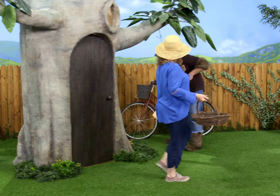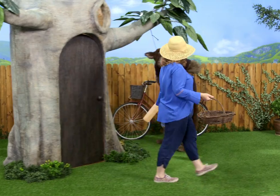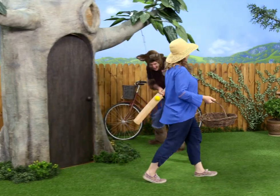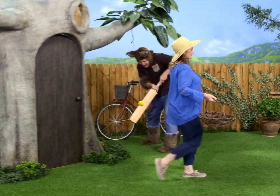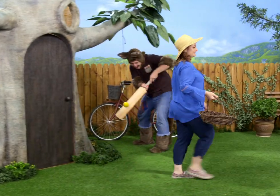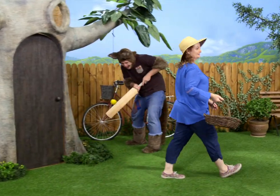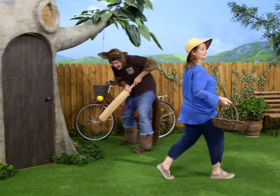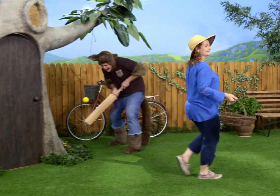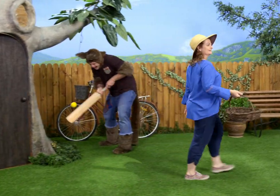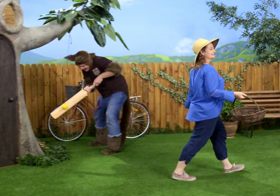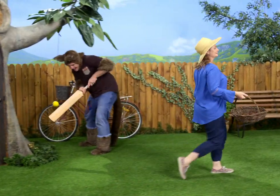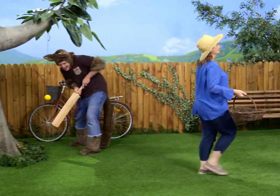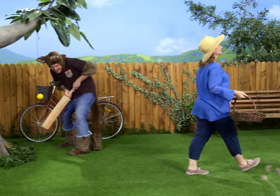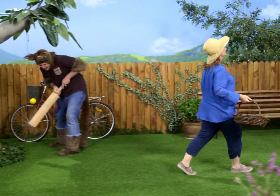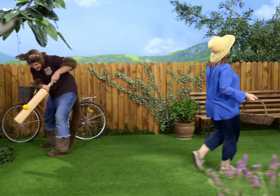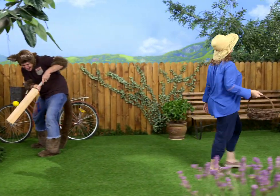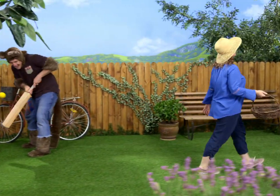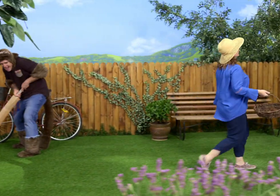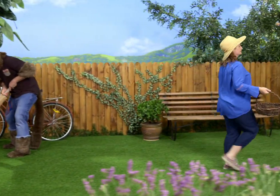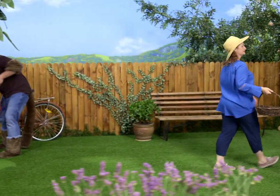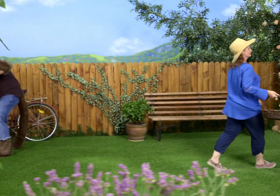Oh! Yeah!